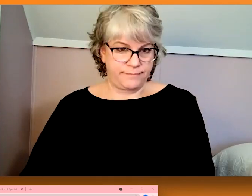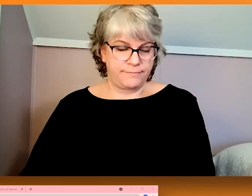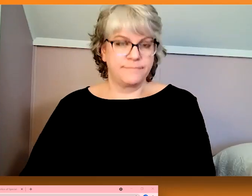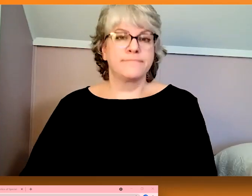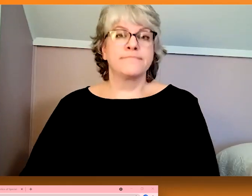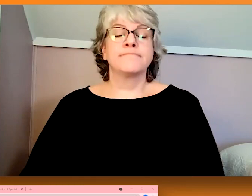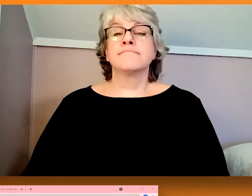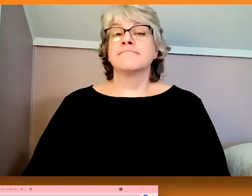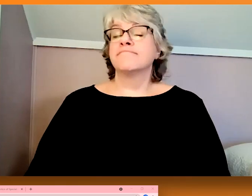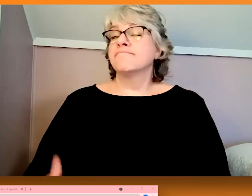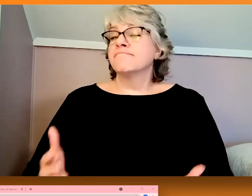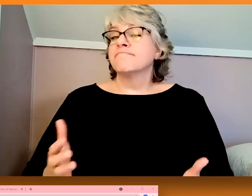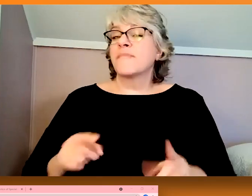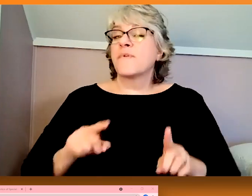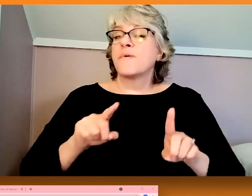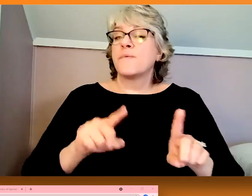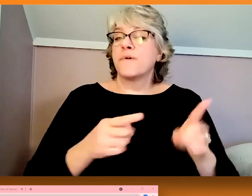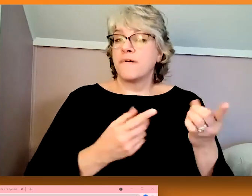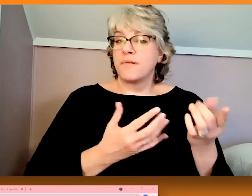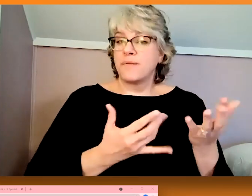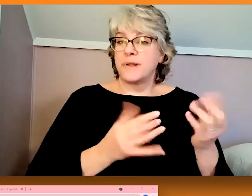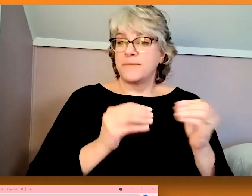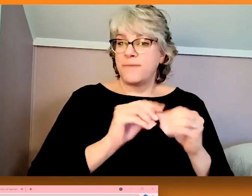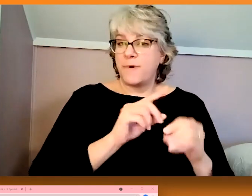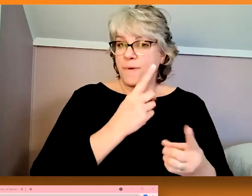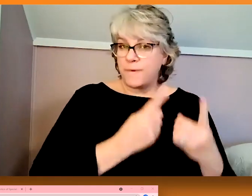While I'm waiting for more questions to come in,